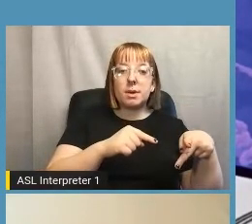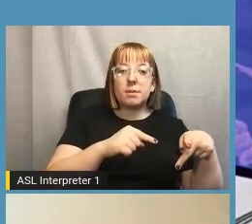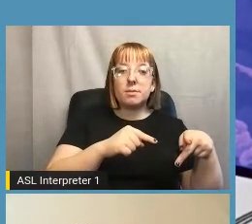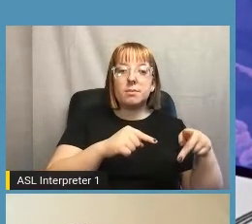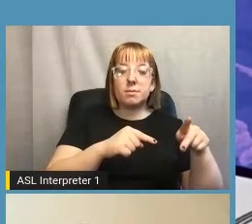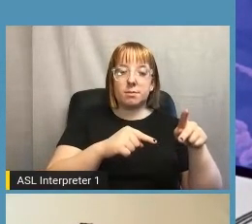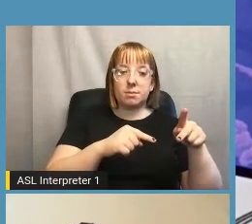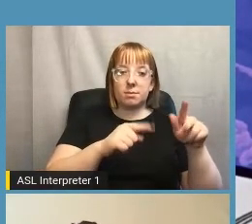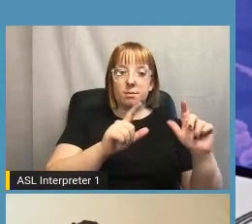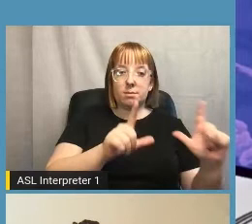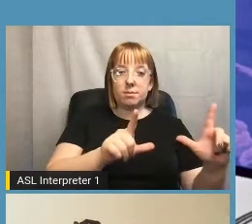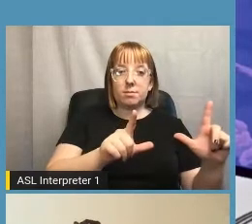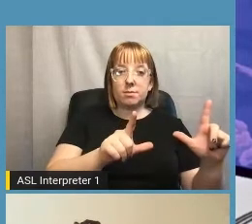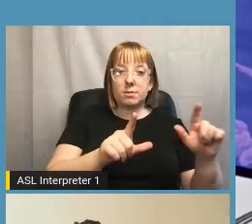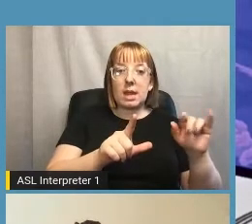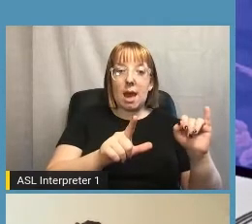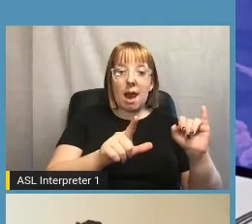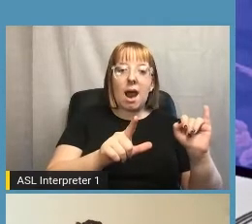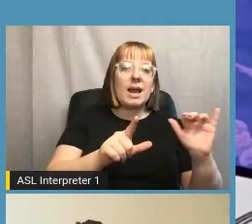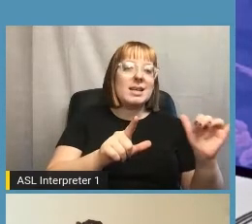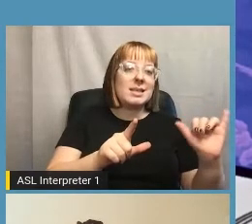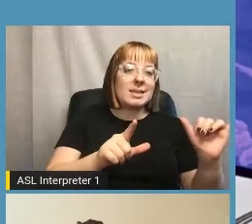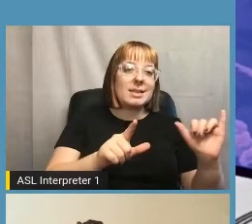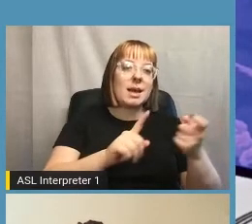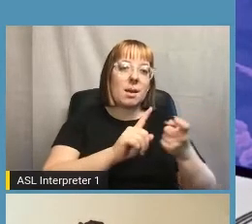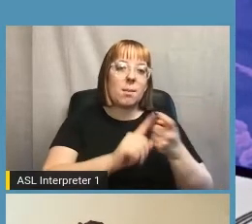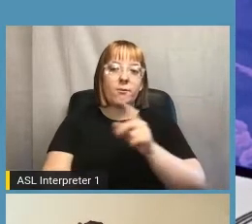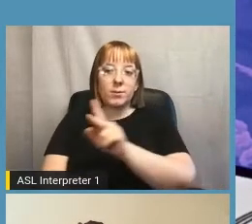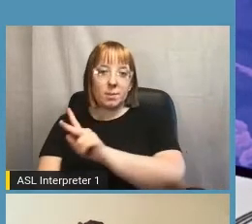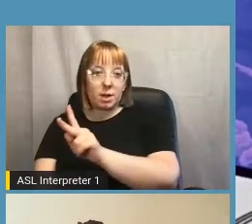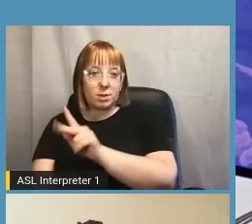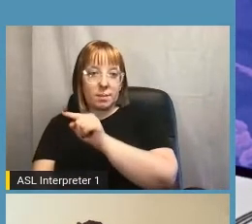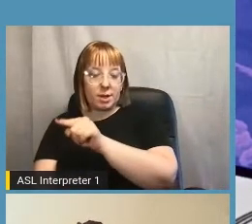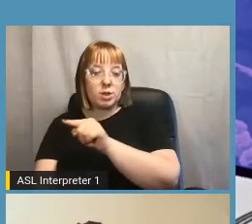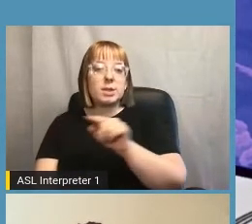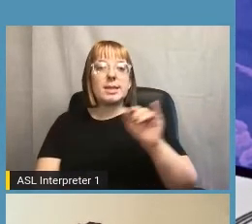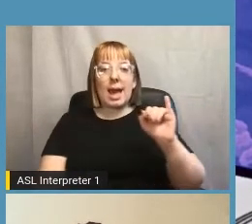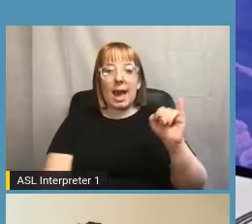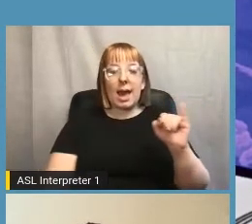it has an eye just like the same i button from the [ __ ] matrix there is an information button